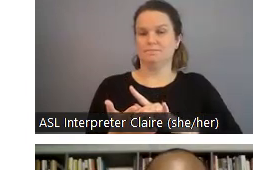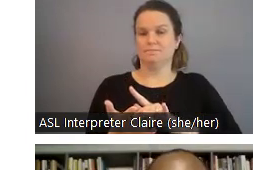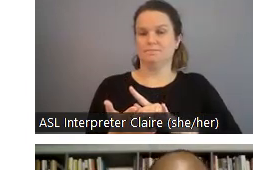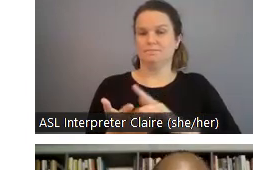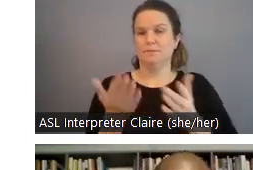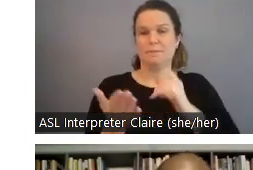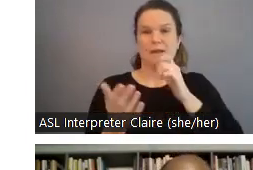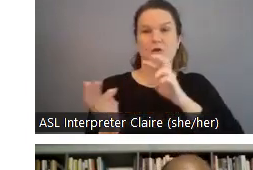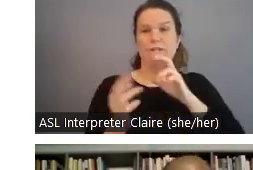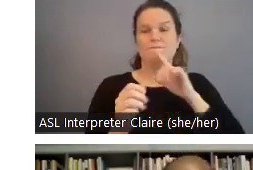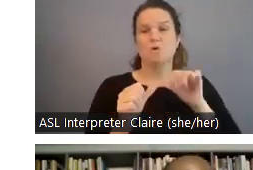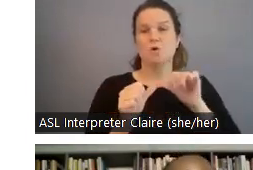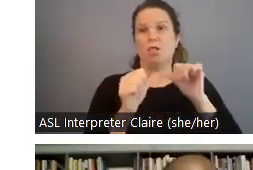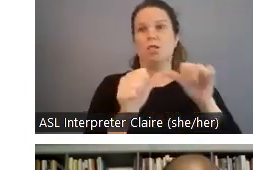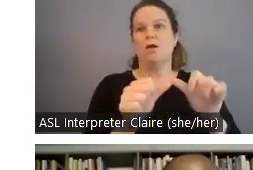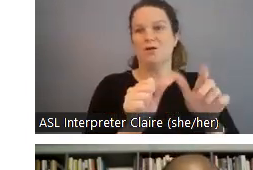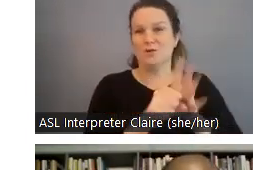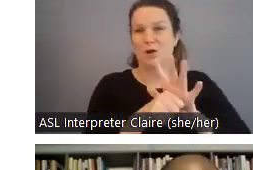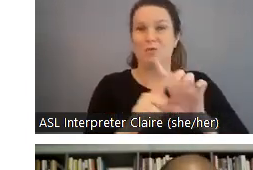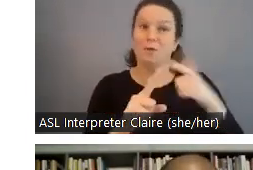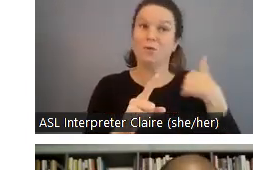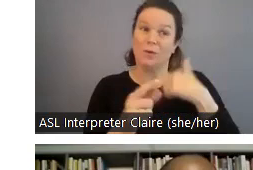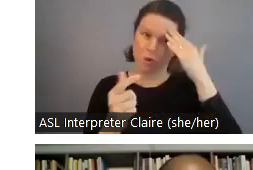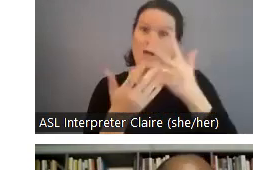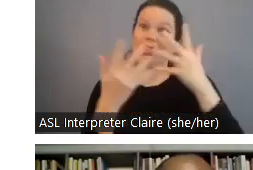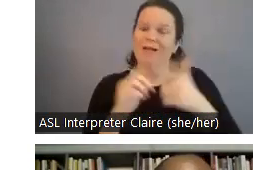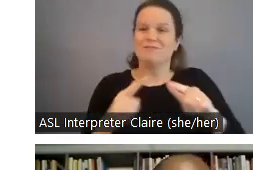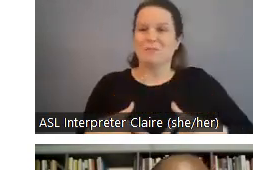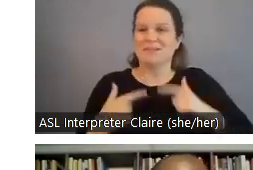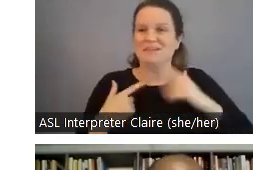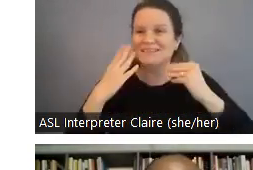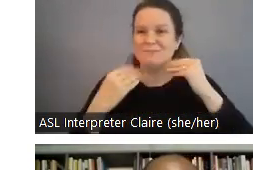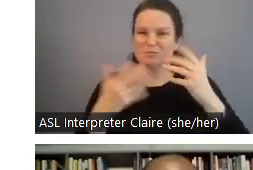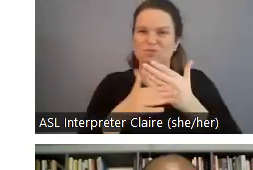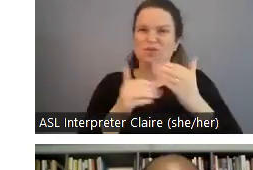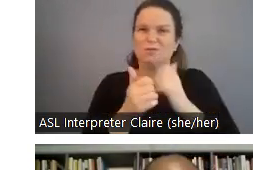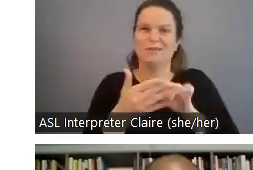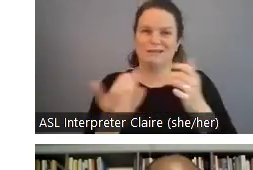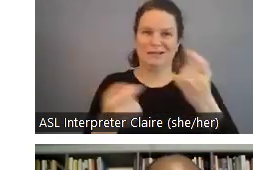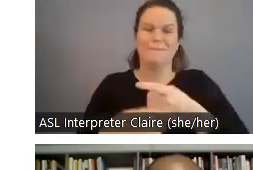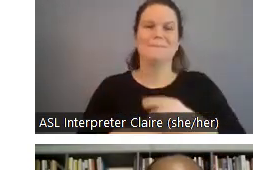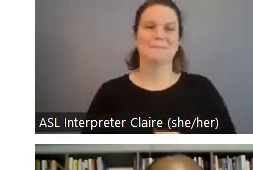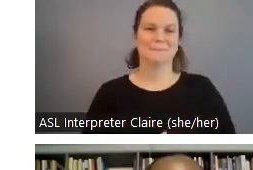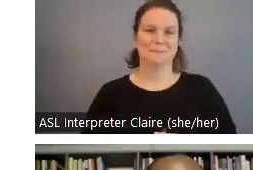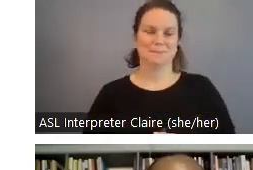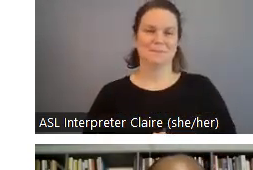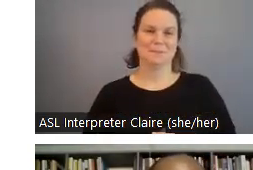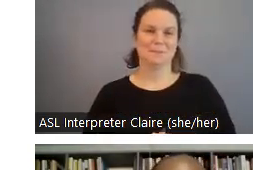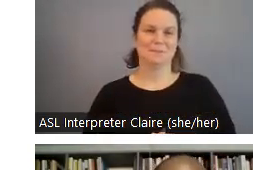COVID and yet, I think there's a lot that we do know from the lived experience and I wanted to share that with you today. Next slide.